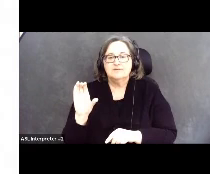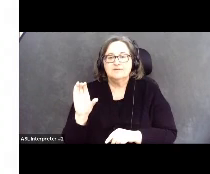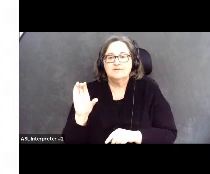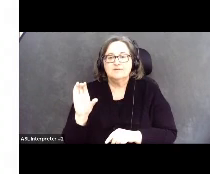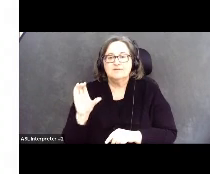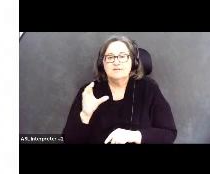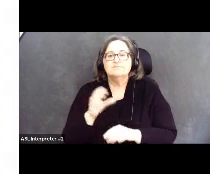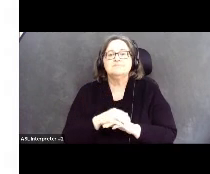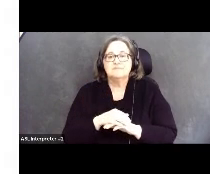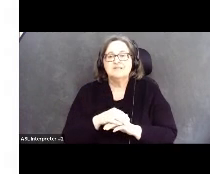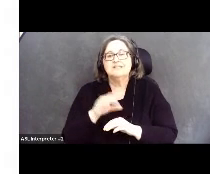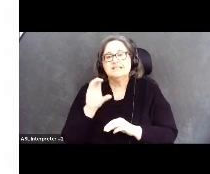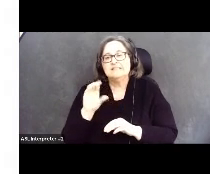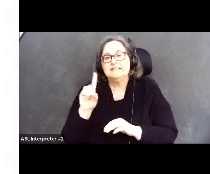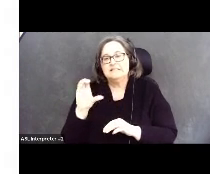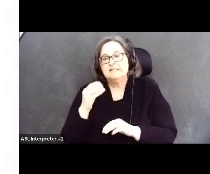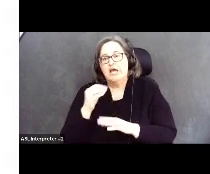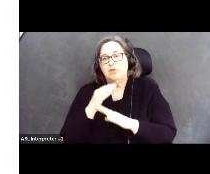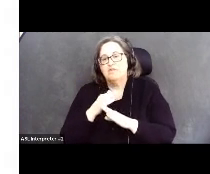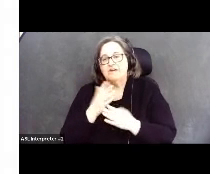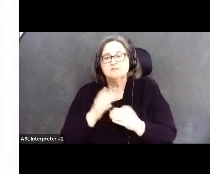Prevention that you'll find in the toolkit. Next slide, please.